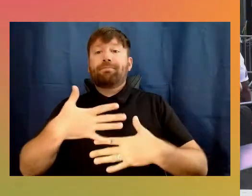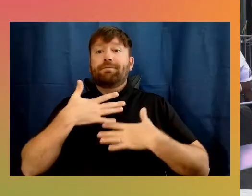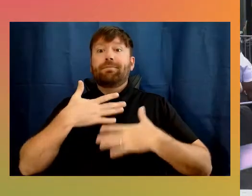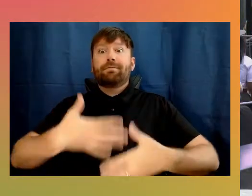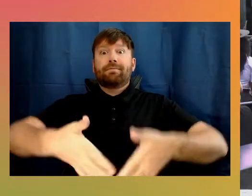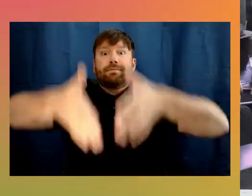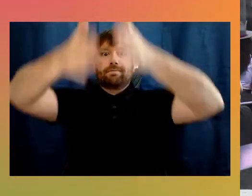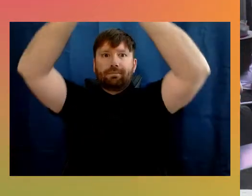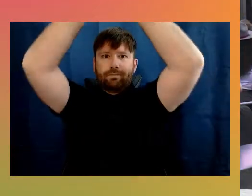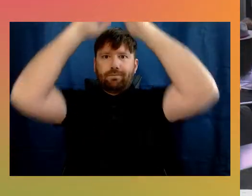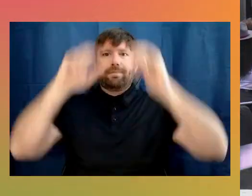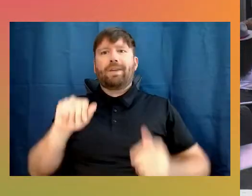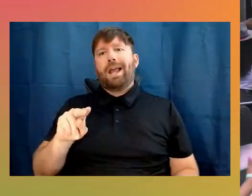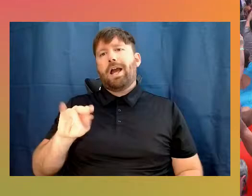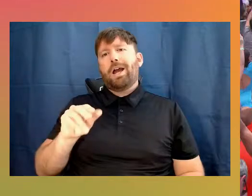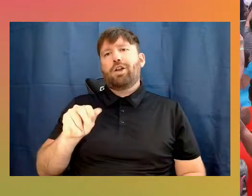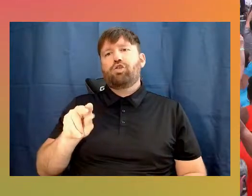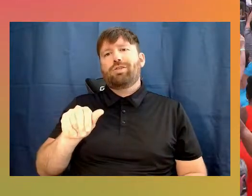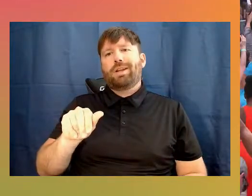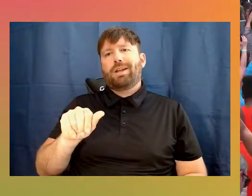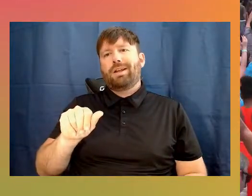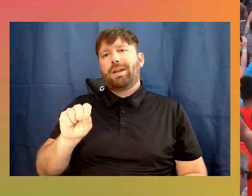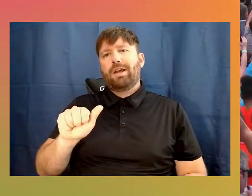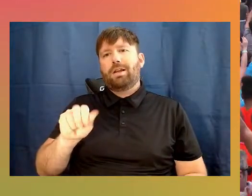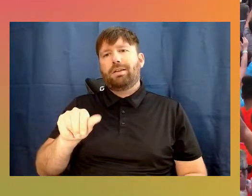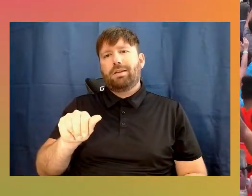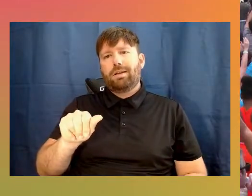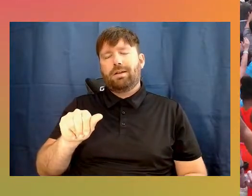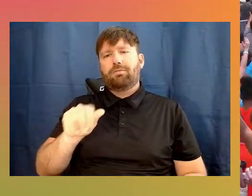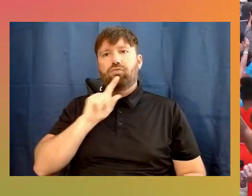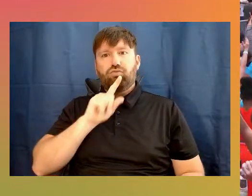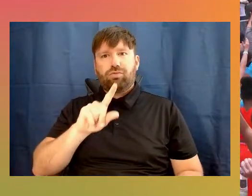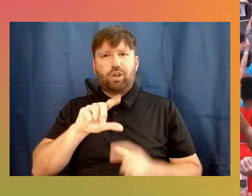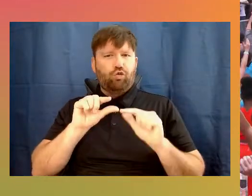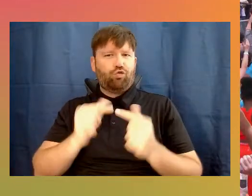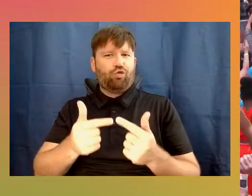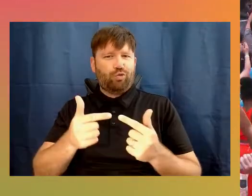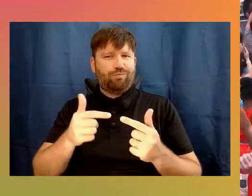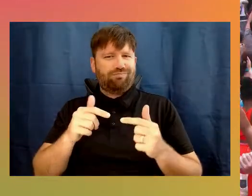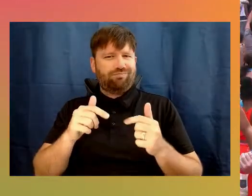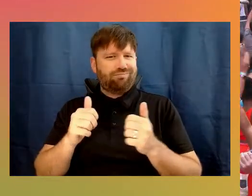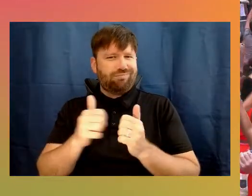YEAH.